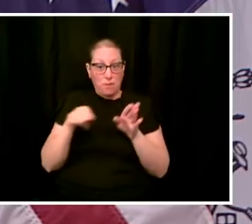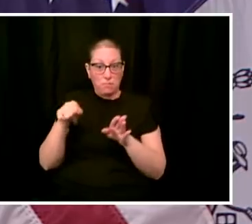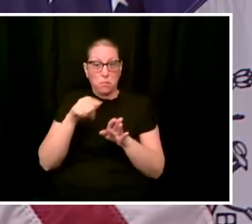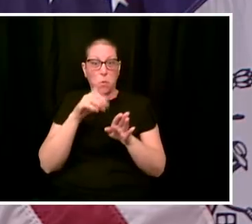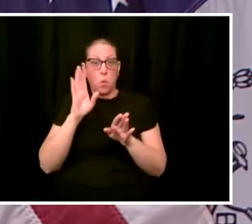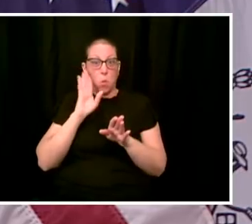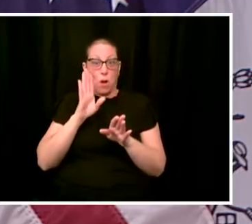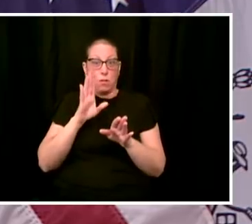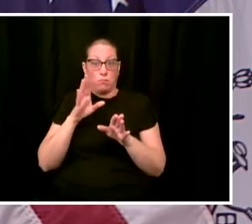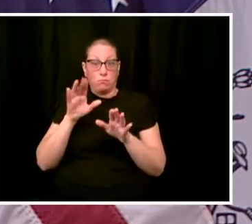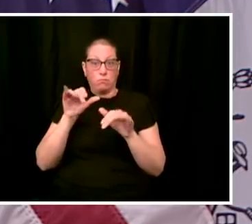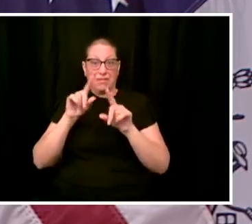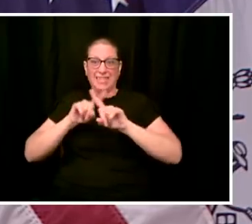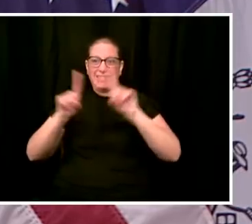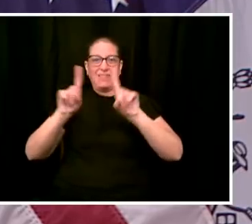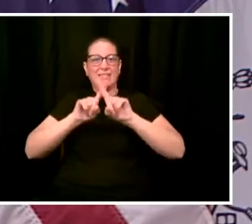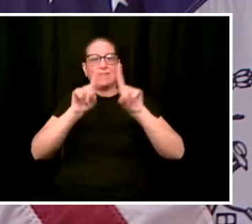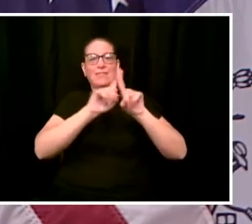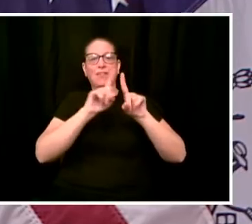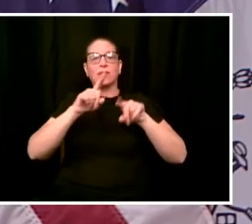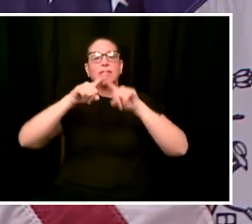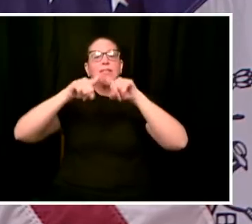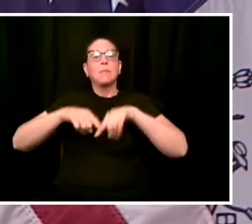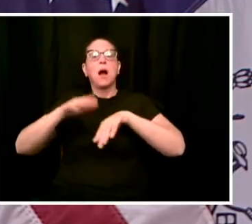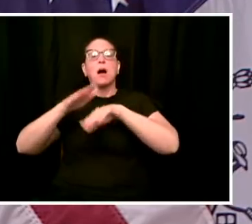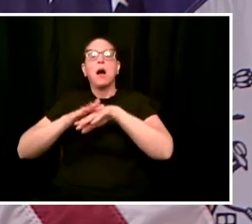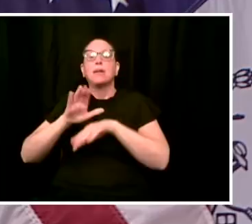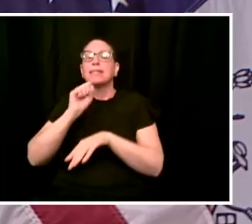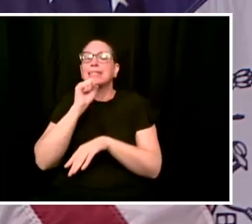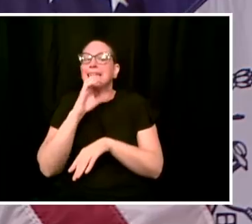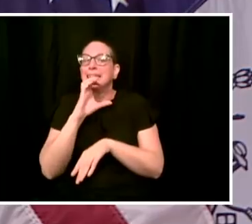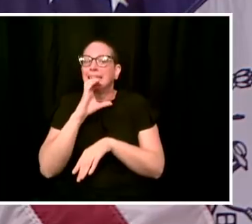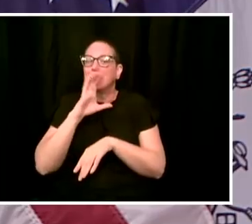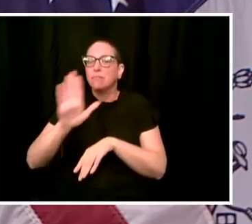FUR CASED